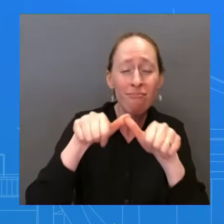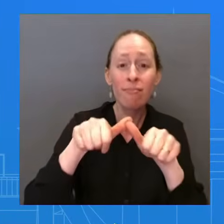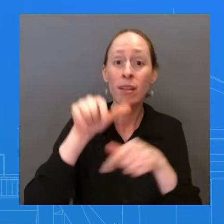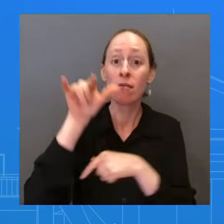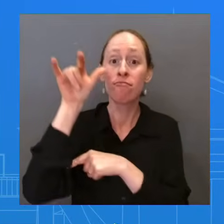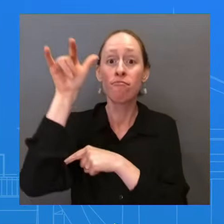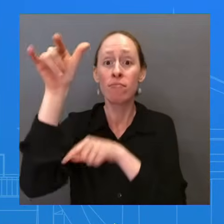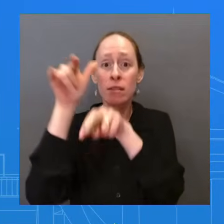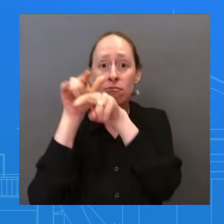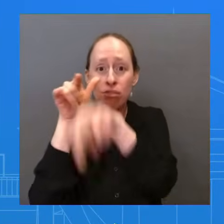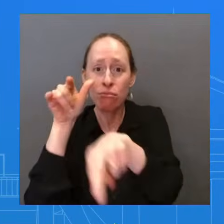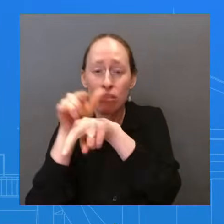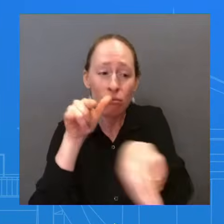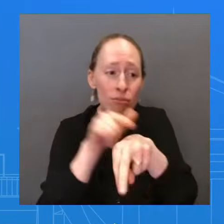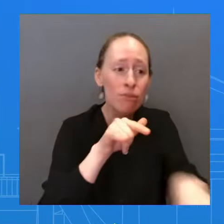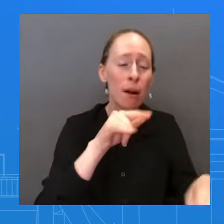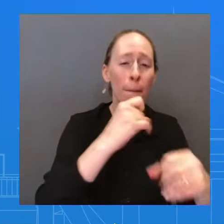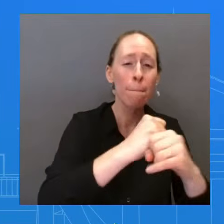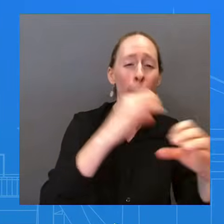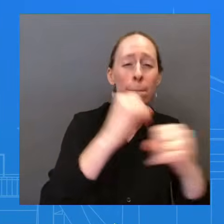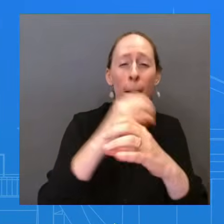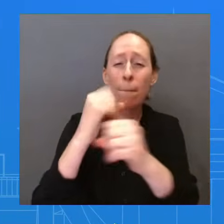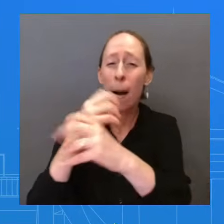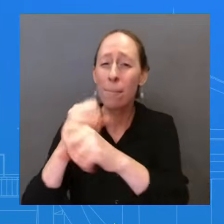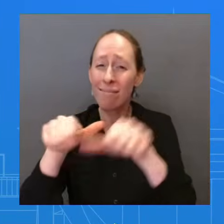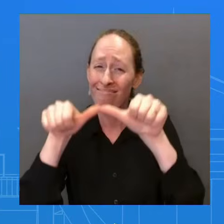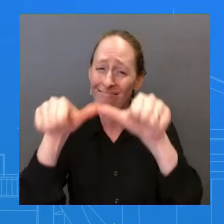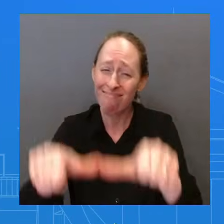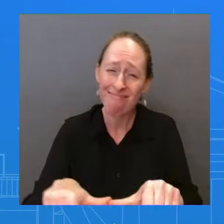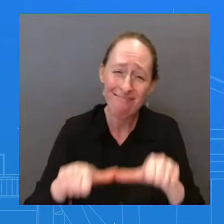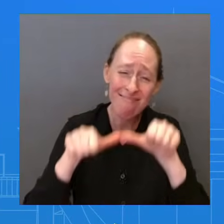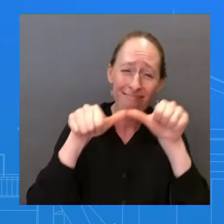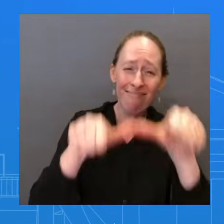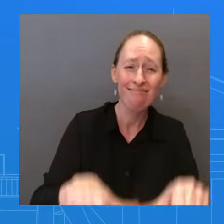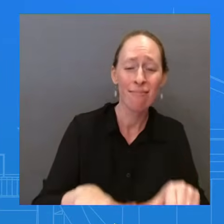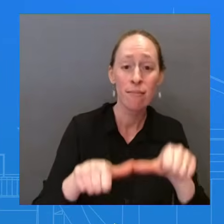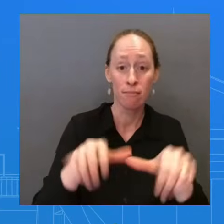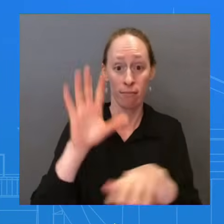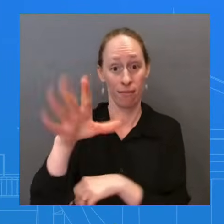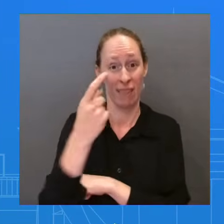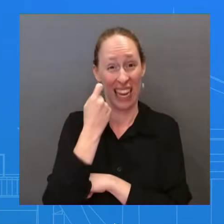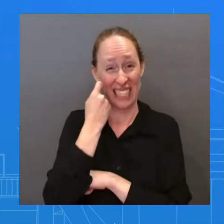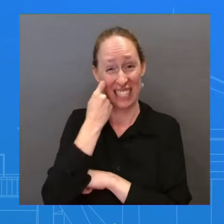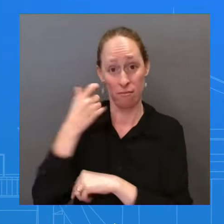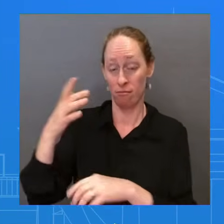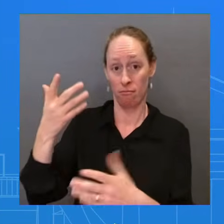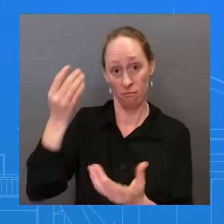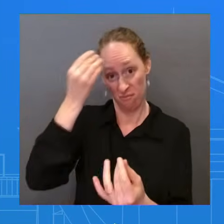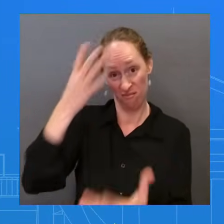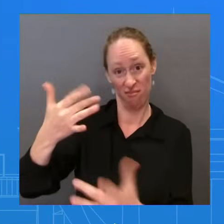In fact, in just this -- this here month of May, Russia has launched 17 different air assaults against Kyiv,